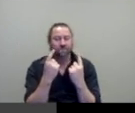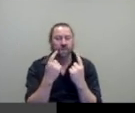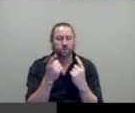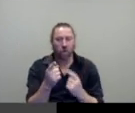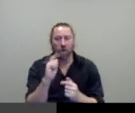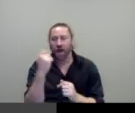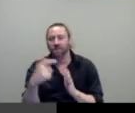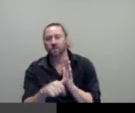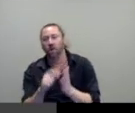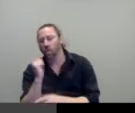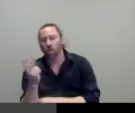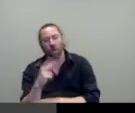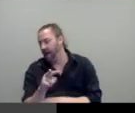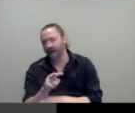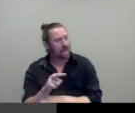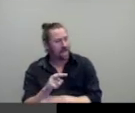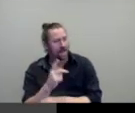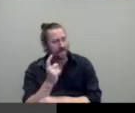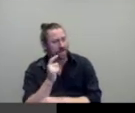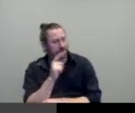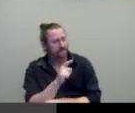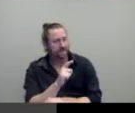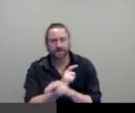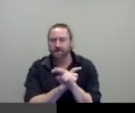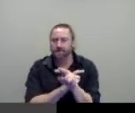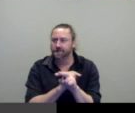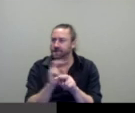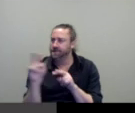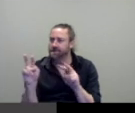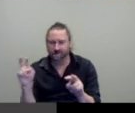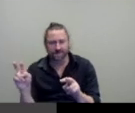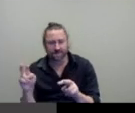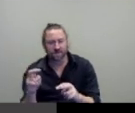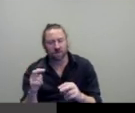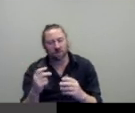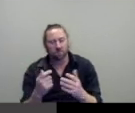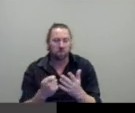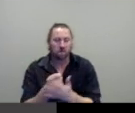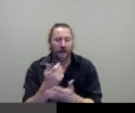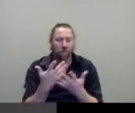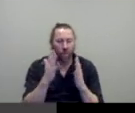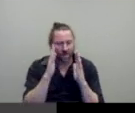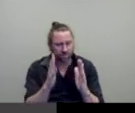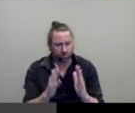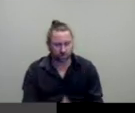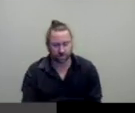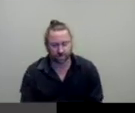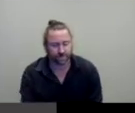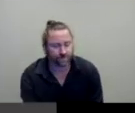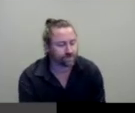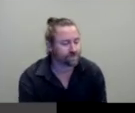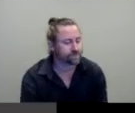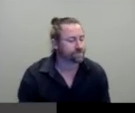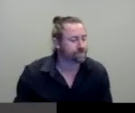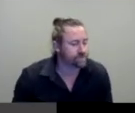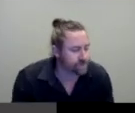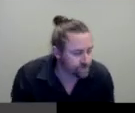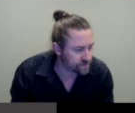to these curious artworks which hang in our galleries let's start with a brief history lesson